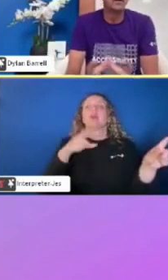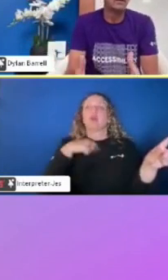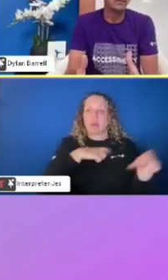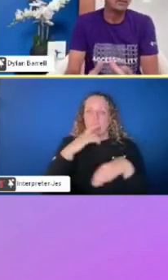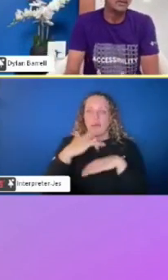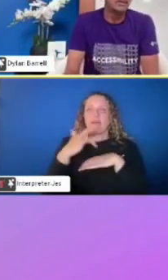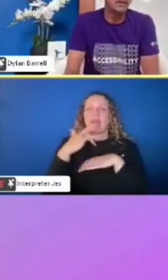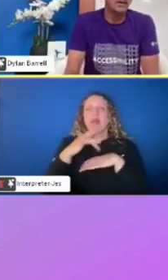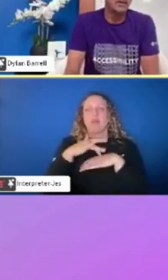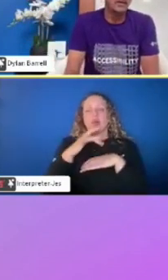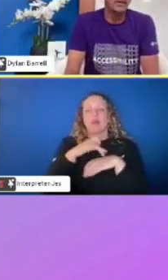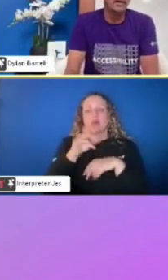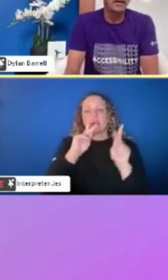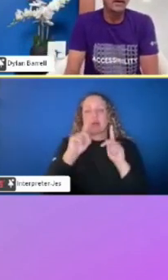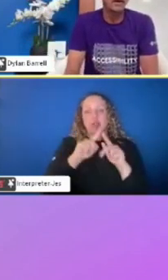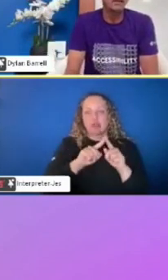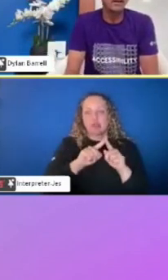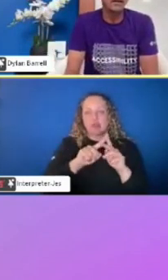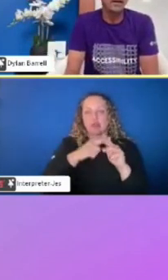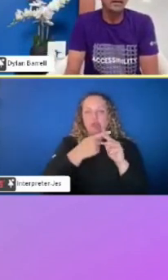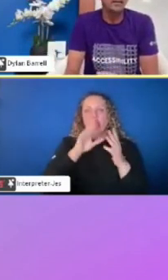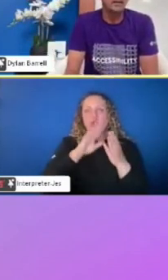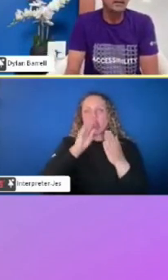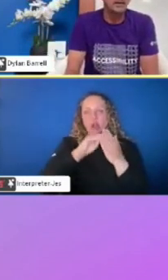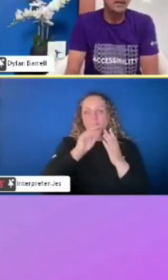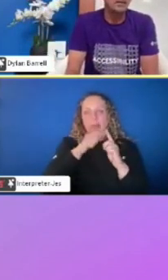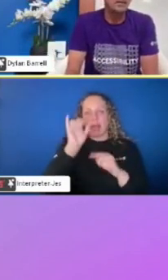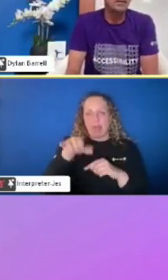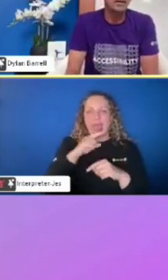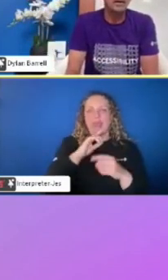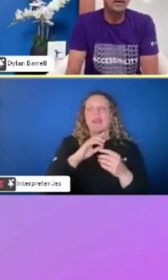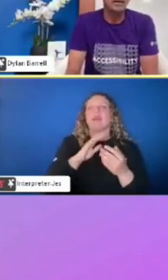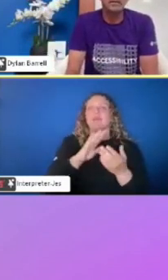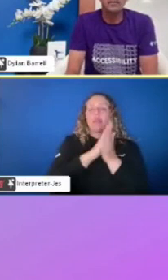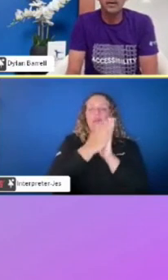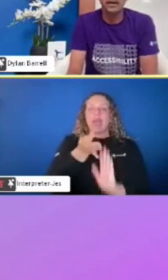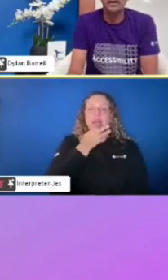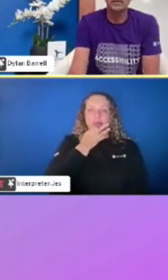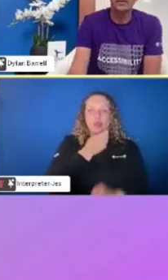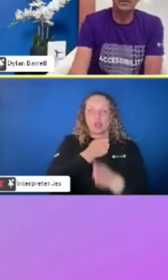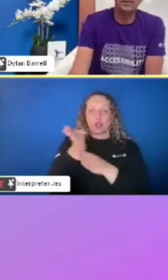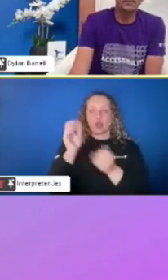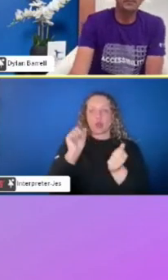so people can start learning about that and becoming experts in WCAG 2.2.